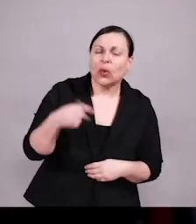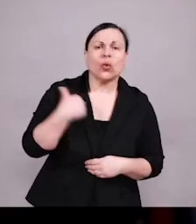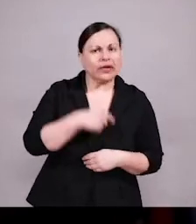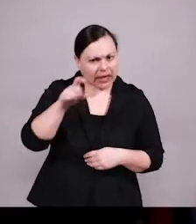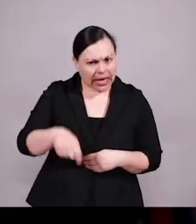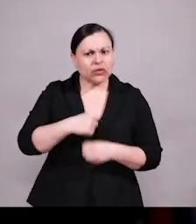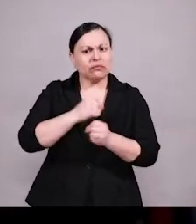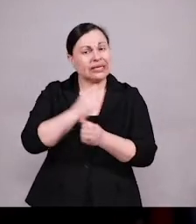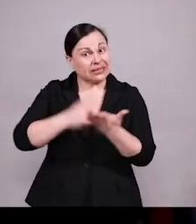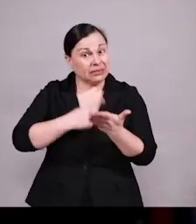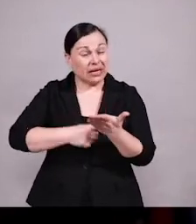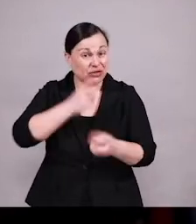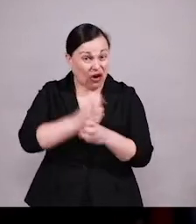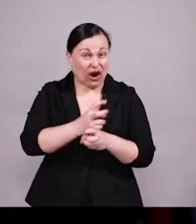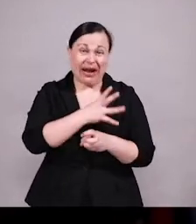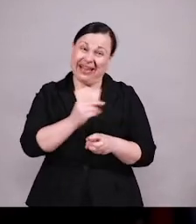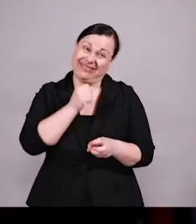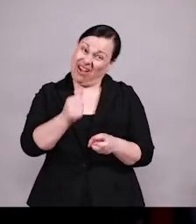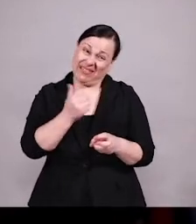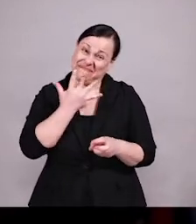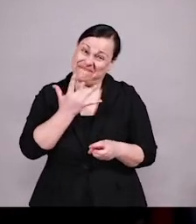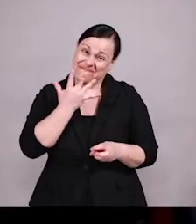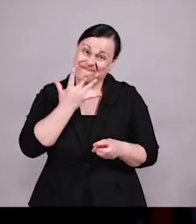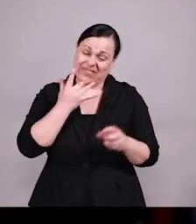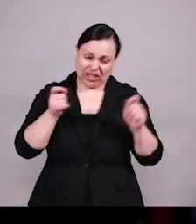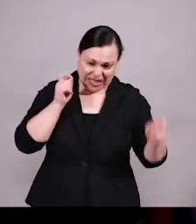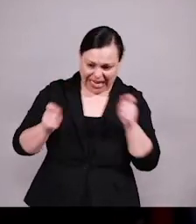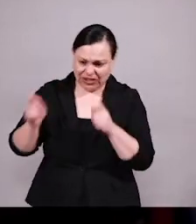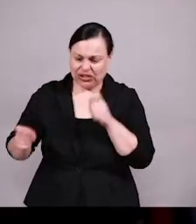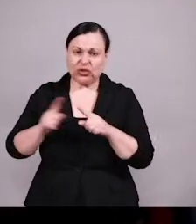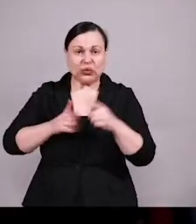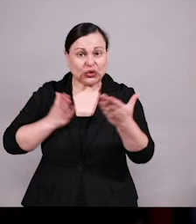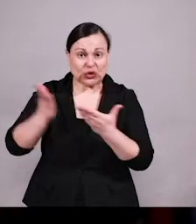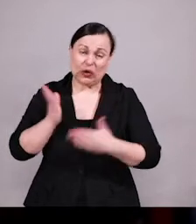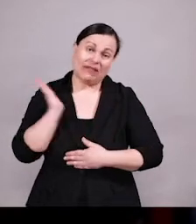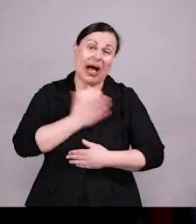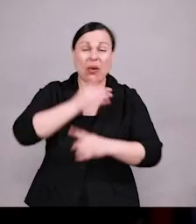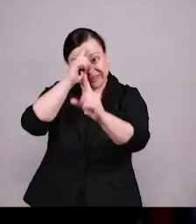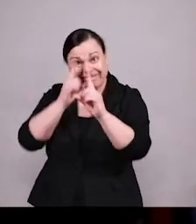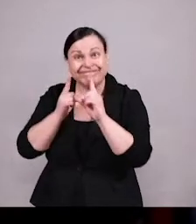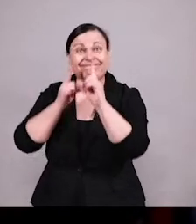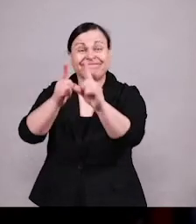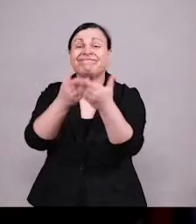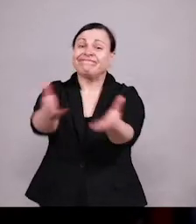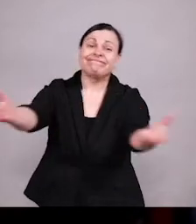hard, and sometimes unpopular, pivots to deliver on our mission to serve the public good. But our